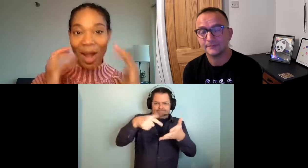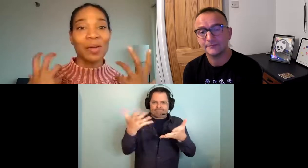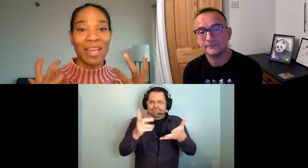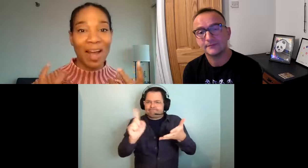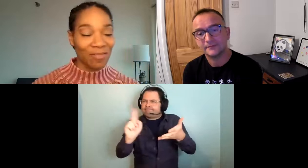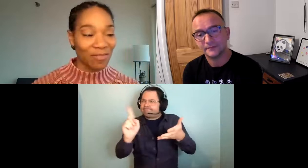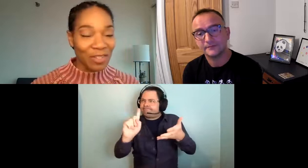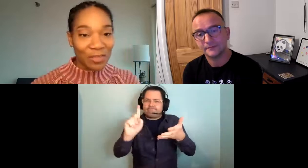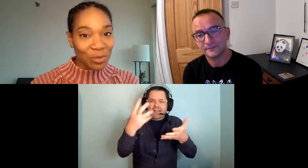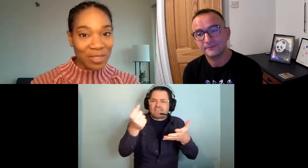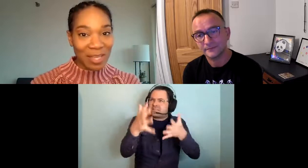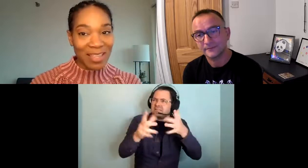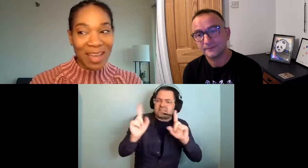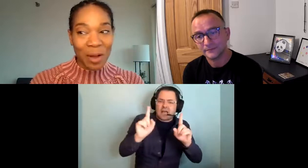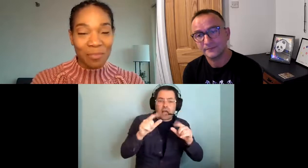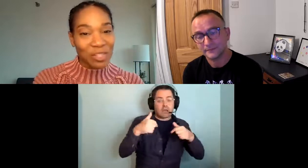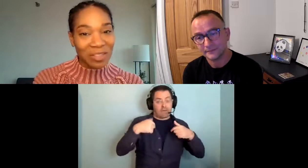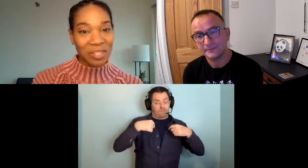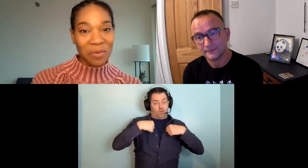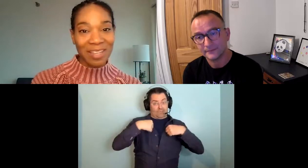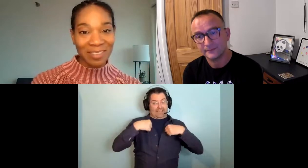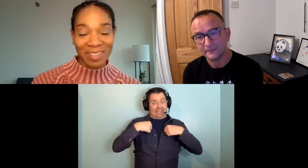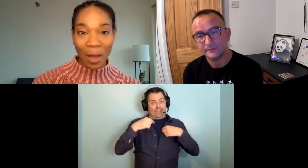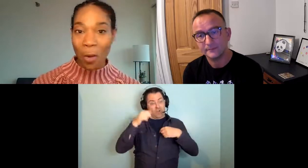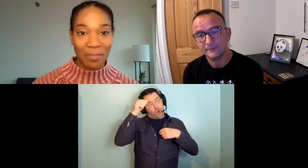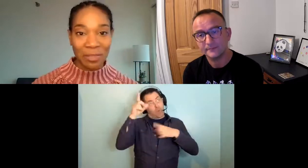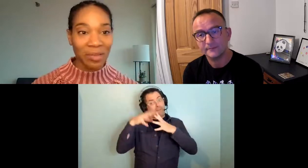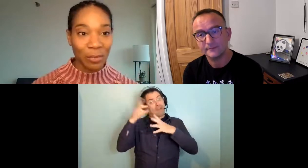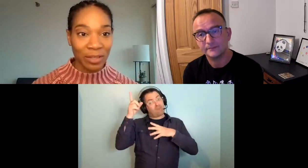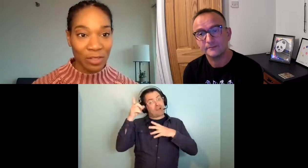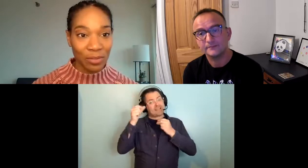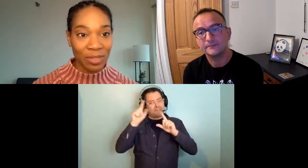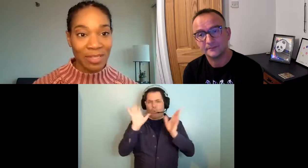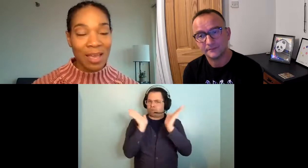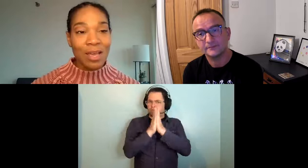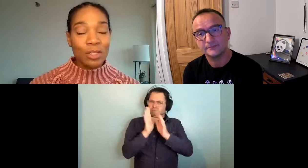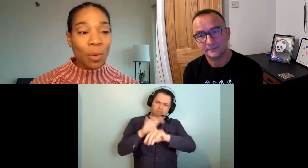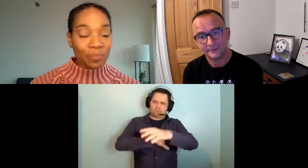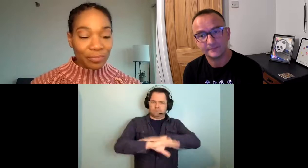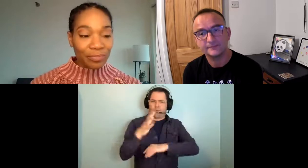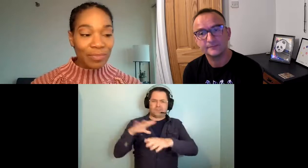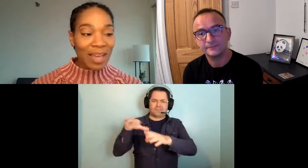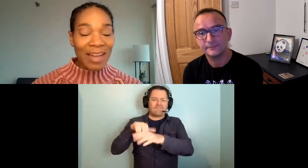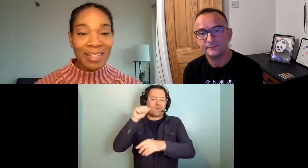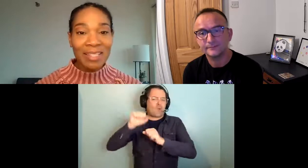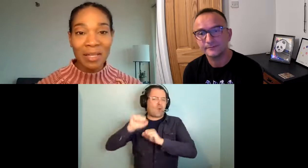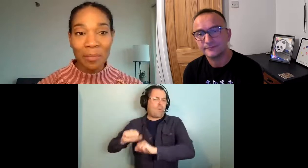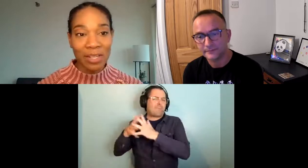I think you know, its, the resources, since this_is Asexual right, of_course, it would be absolutely